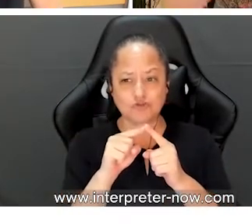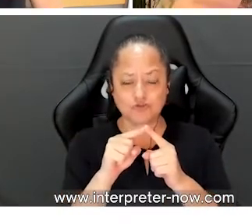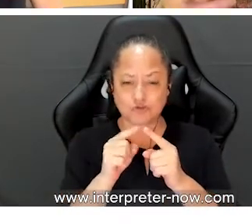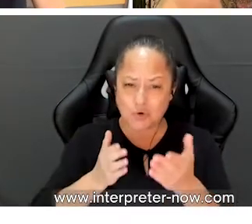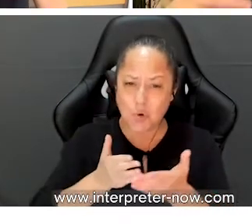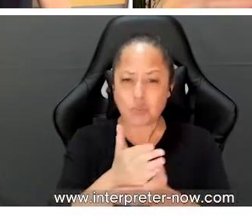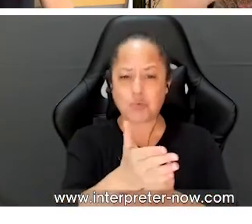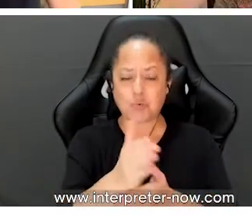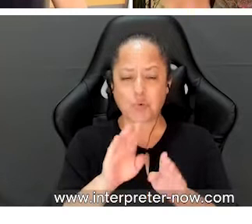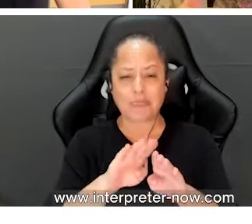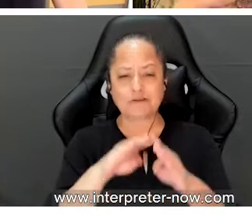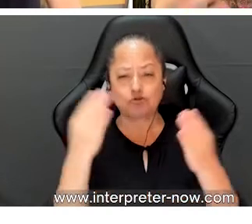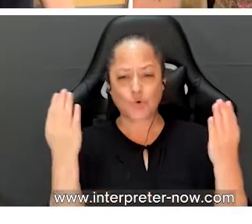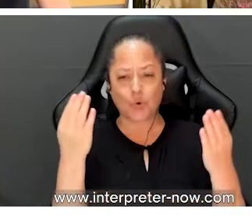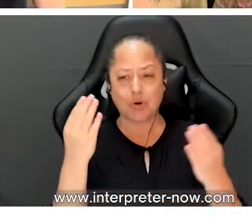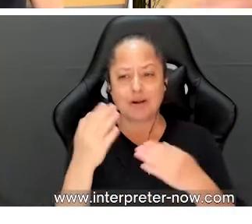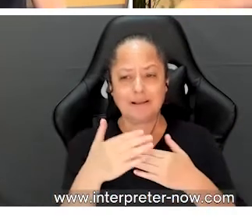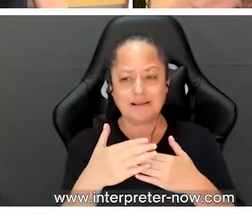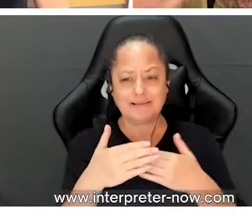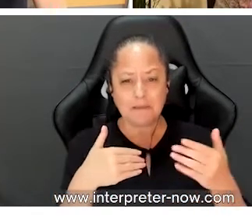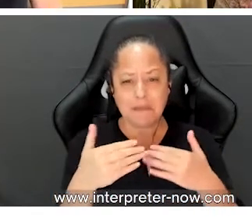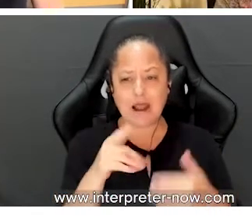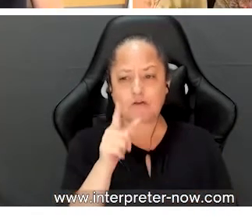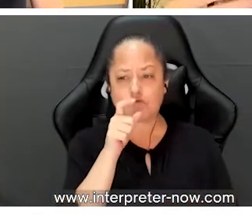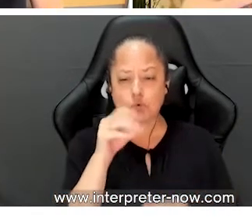Because then it's a matter of, like, who in the leadership position or the comms team